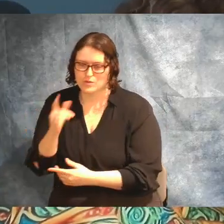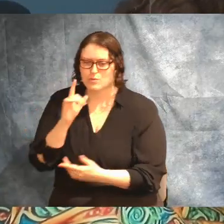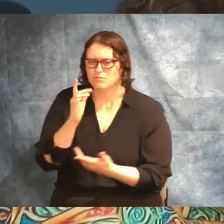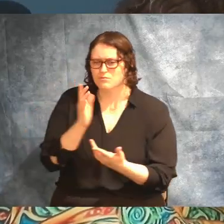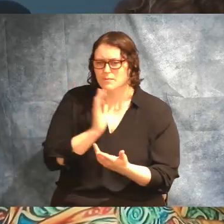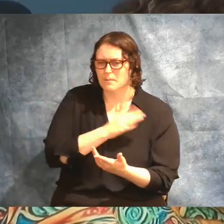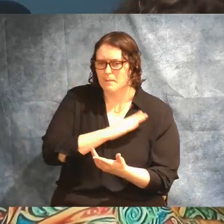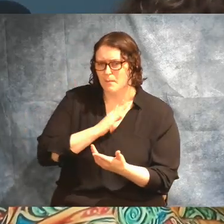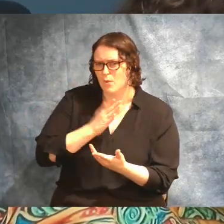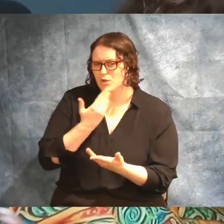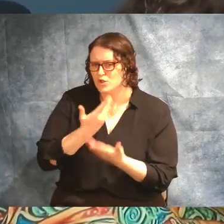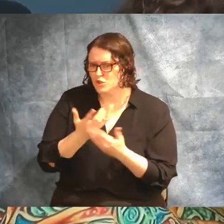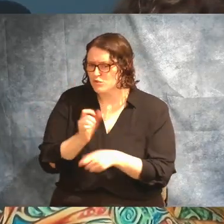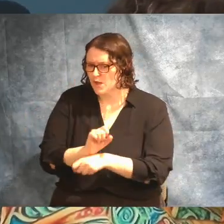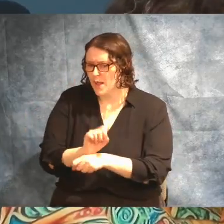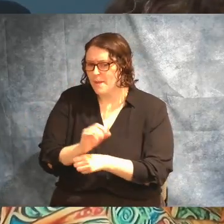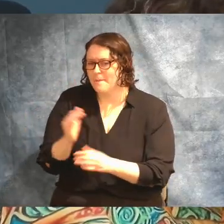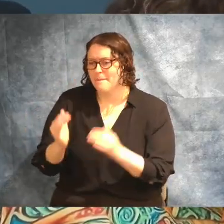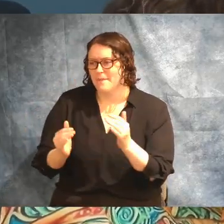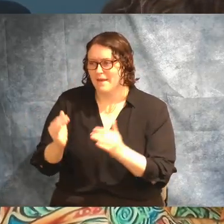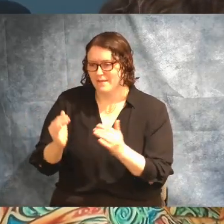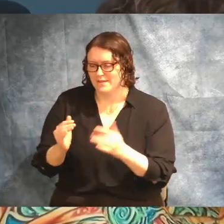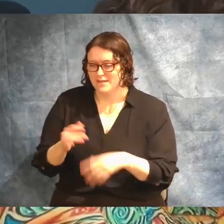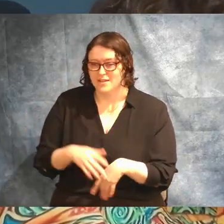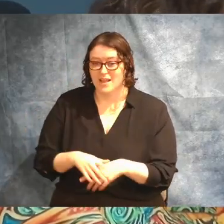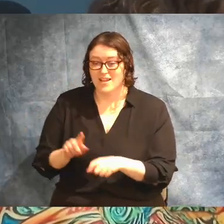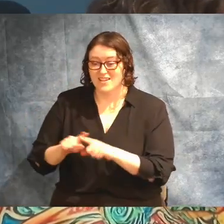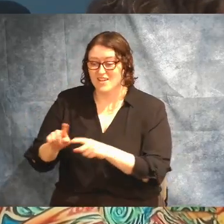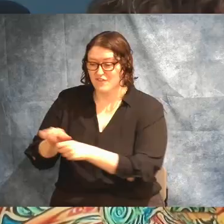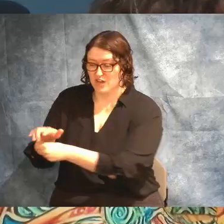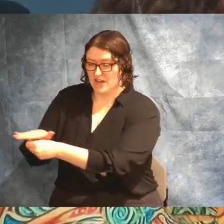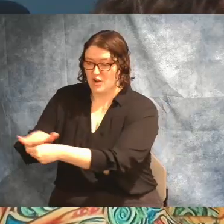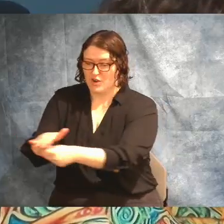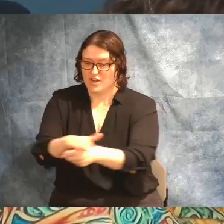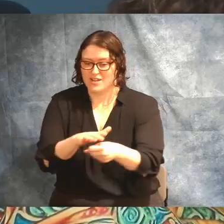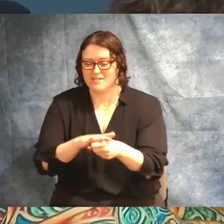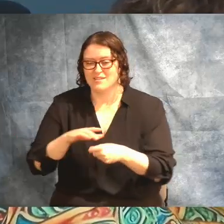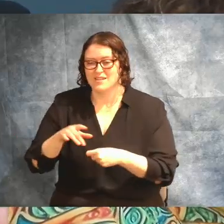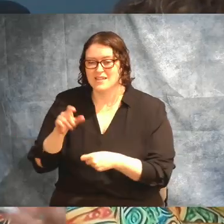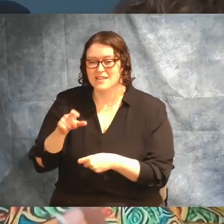And then the jurisdictions when they come, it's it has to be at least a 100,000, 50,000,